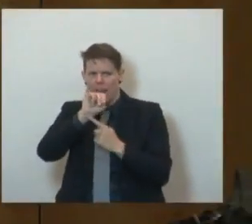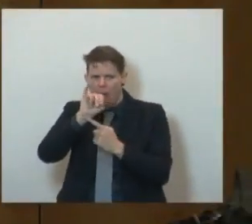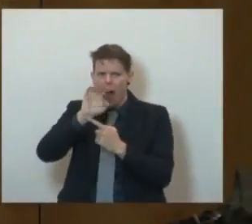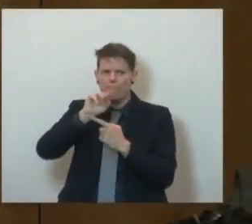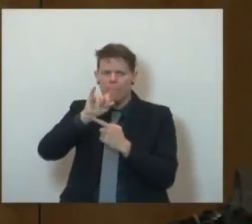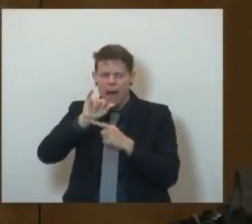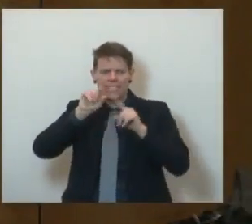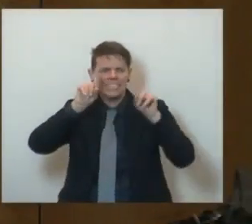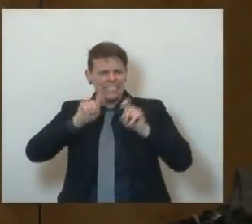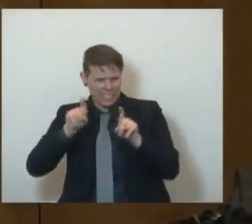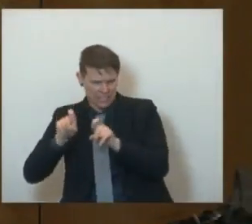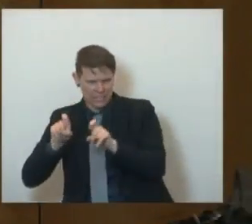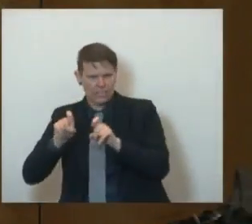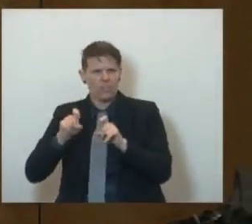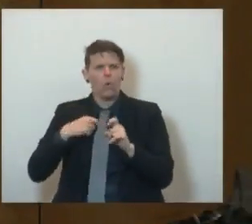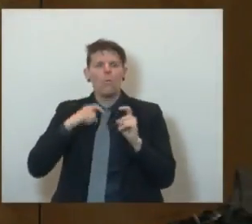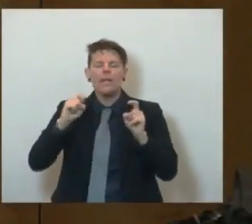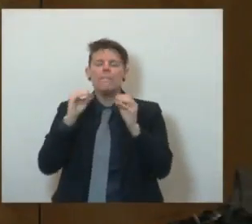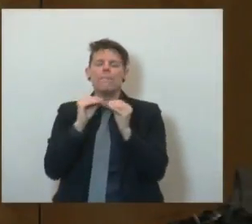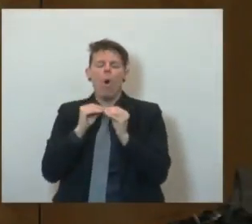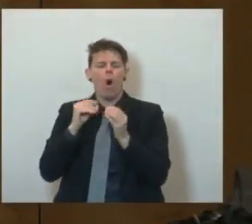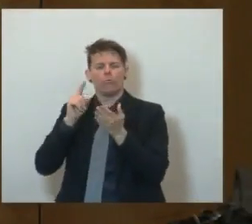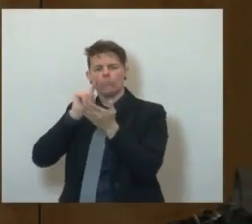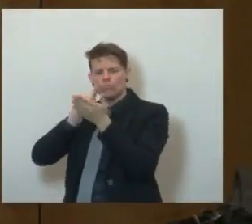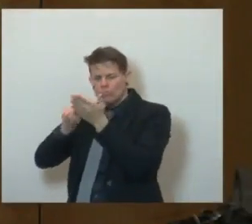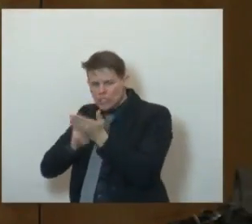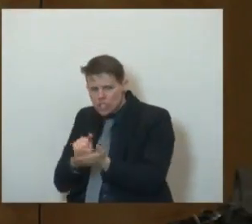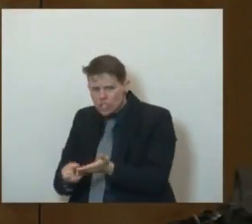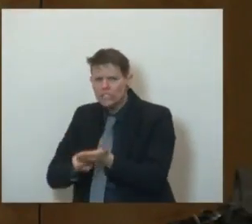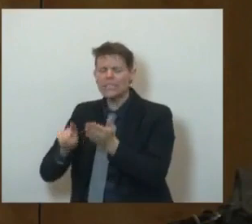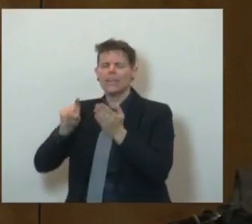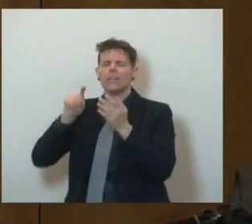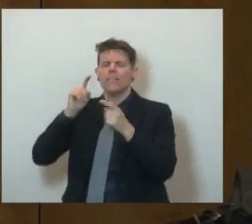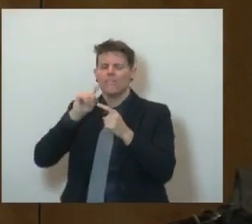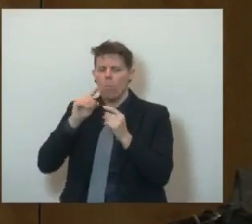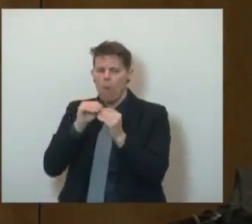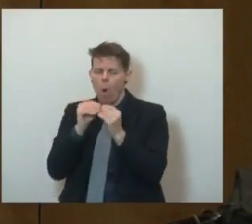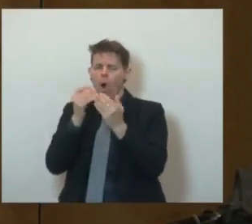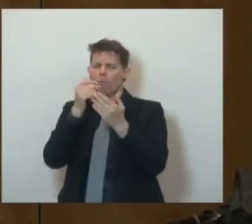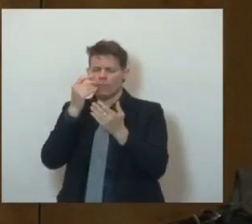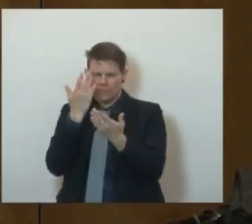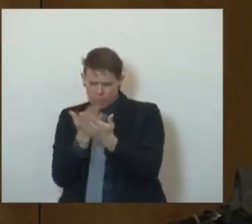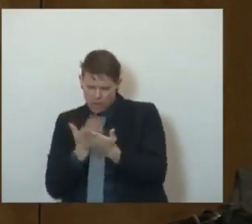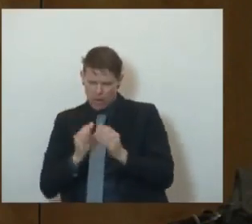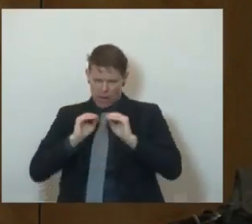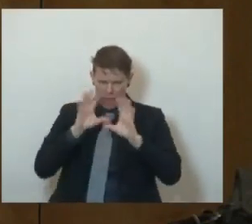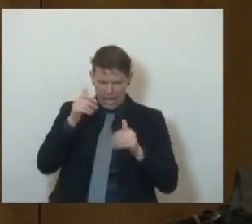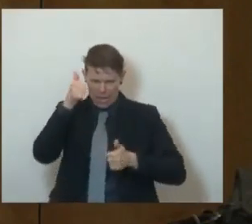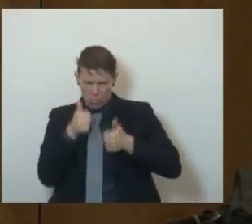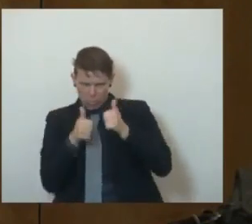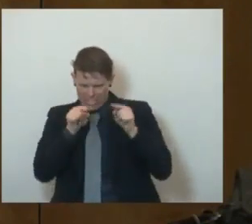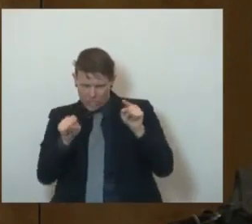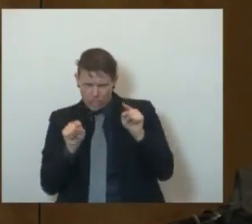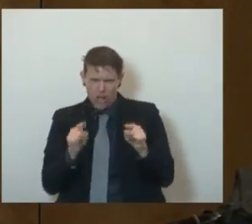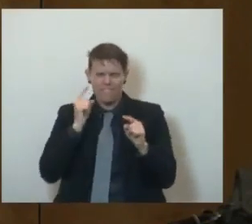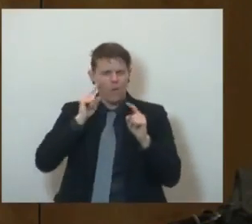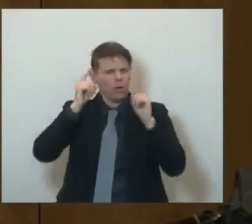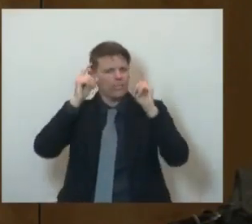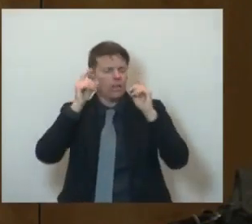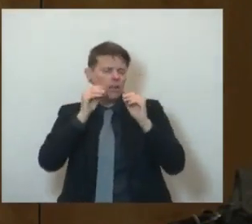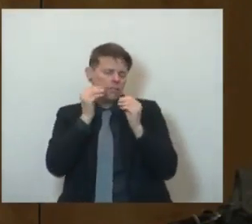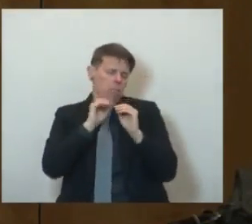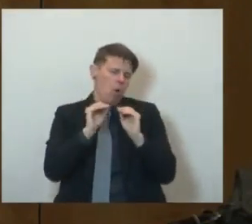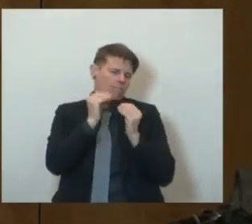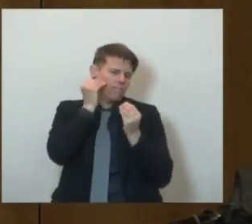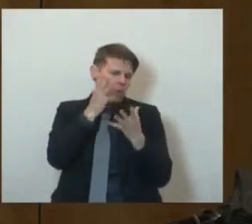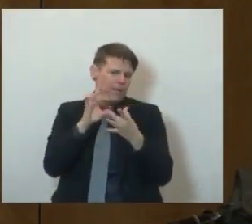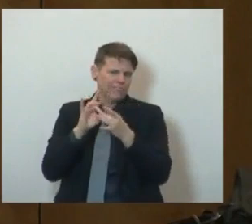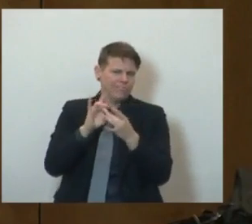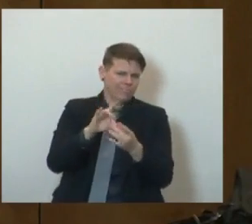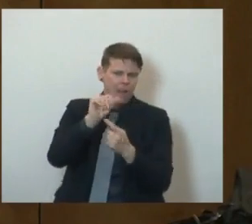SO WE’RE STILL WORKING ON THAT EVERYTHING I SAID WILL BE DIFFERENT IN ANOTHER MONTH OR TWO AND MORE RESEARCH COMES OUT BE PATIENT AND WE WILL GET WE WILL CONTINUE TO PROVIDE